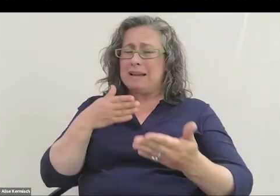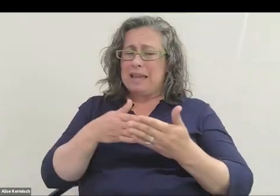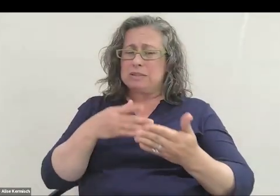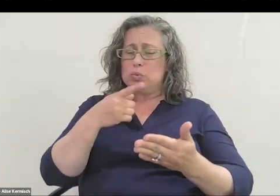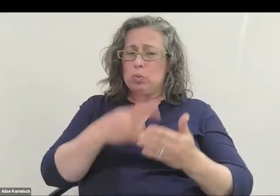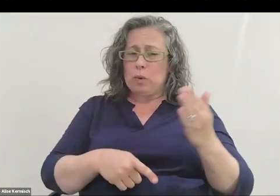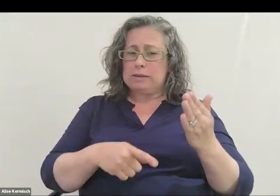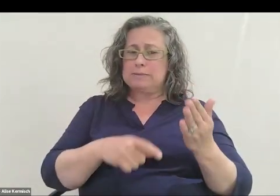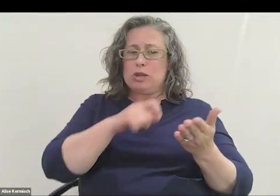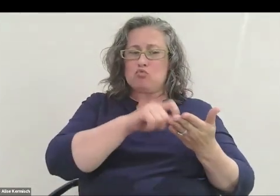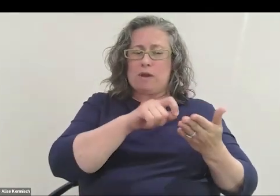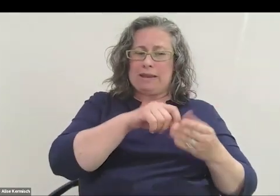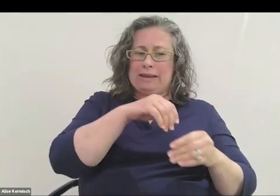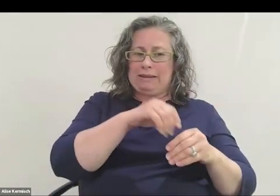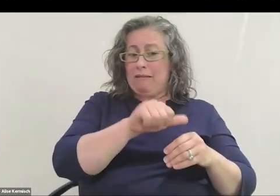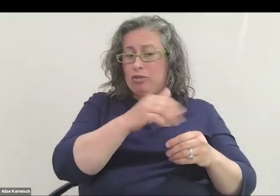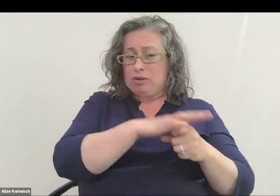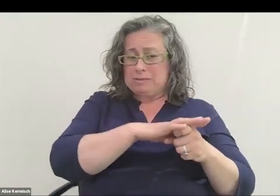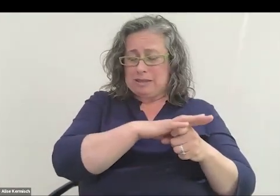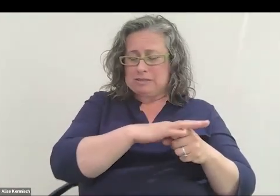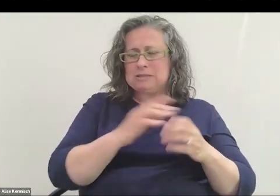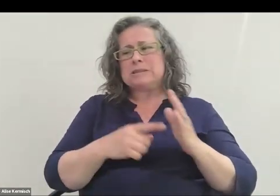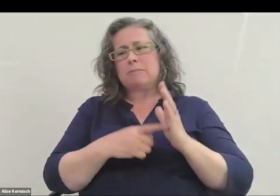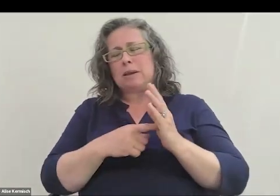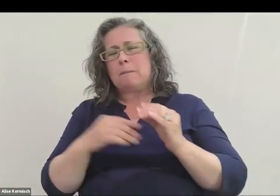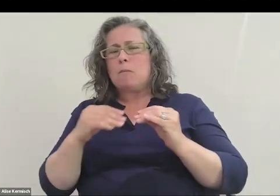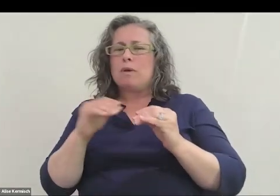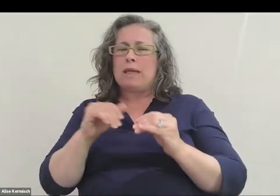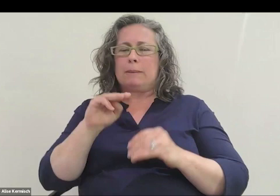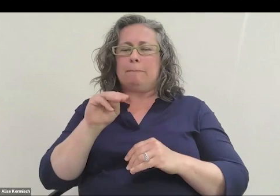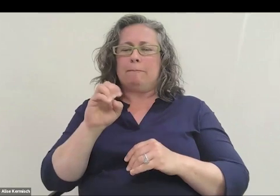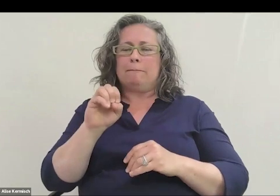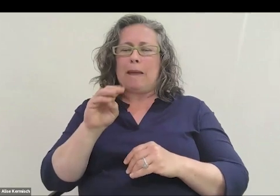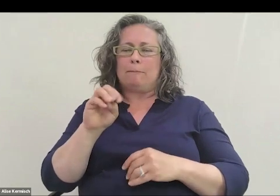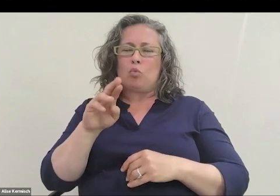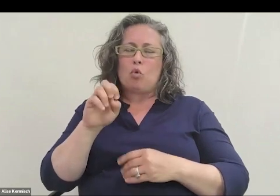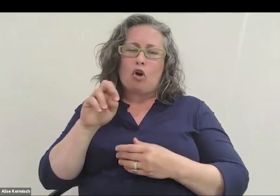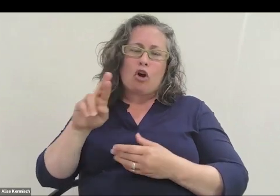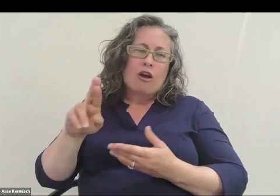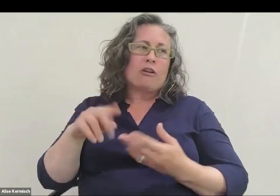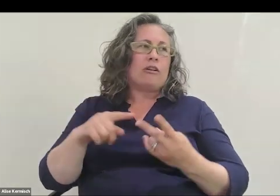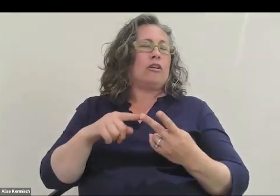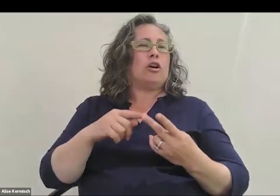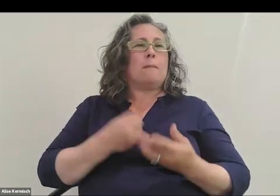in other spaces, and sometimes just as a matter of memoir or poetry and people's reflection on these things.